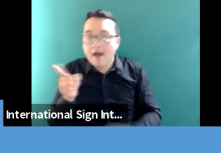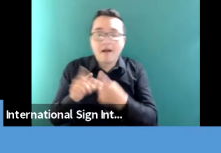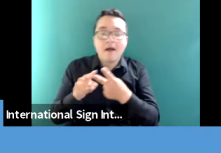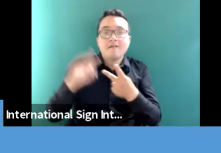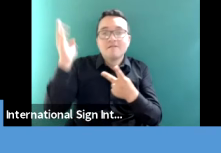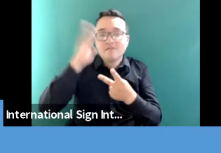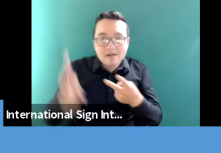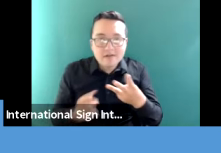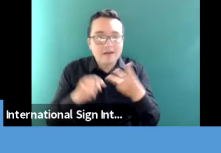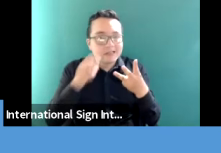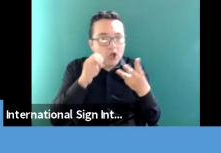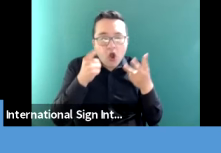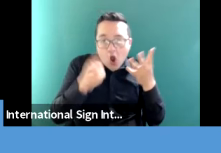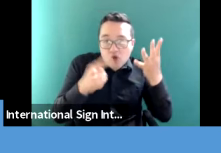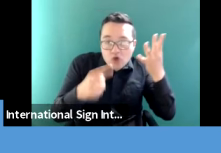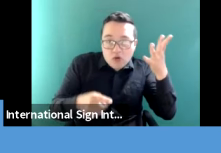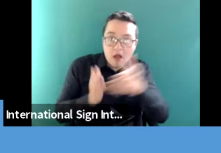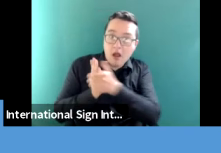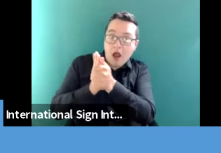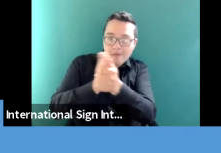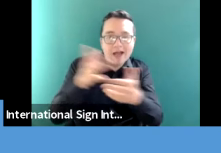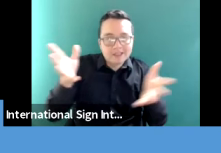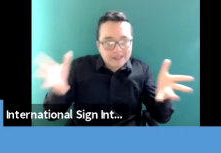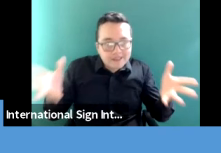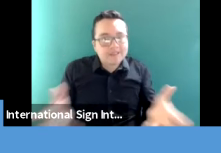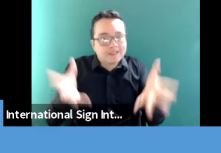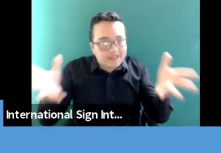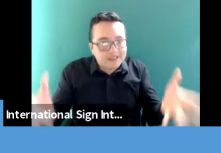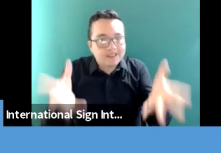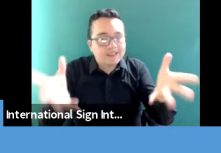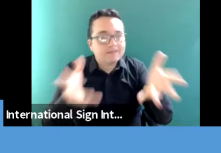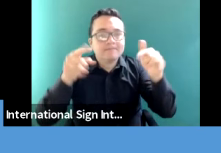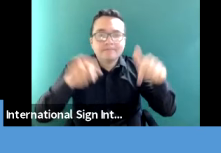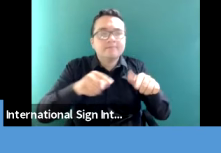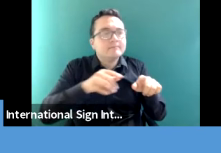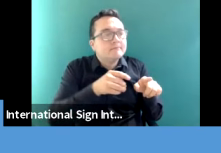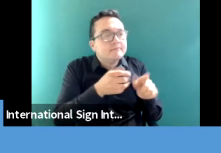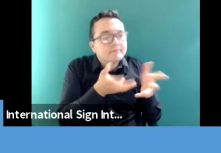That's the main lesson we can learn from the session today.